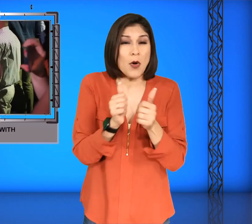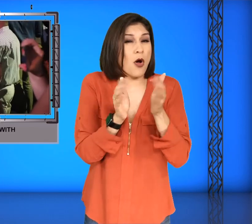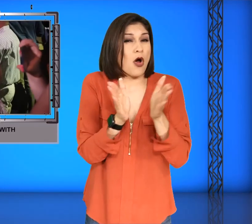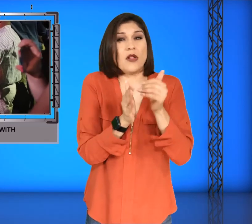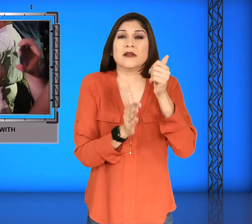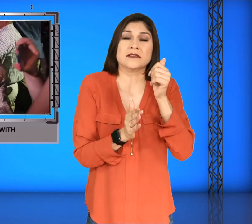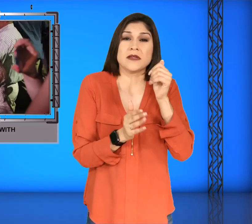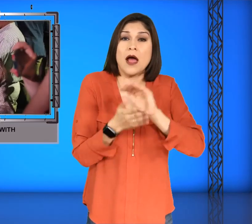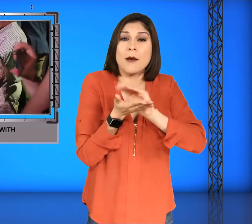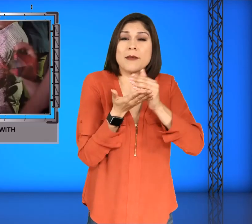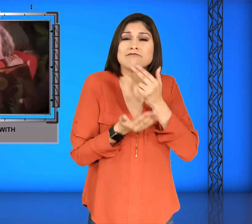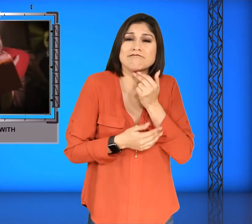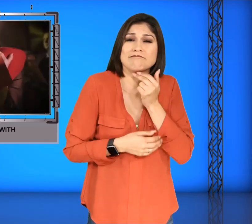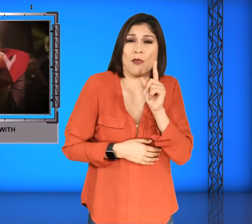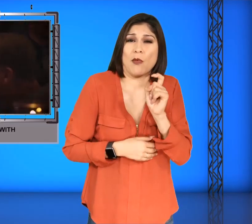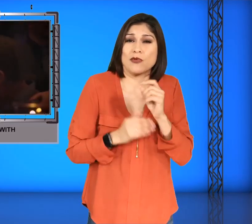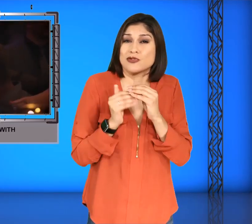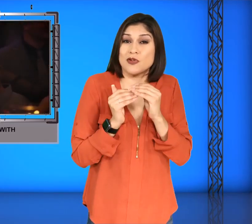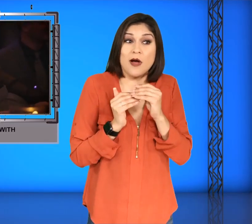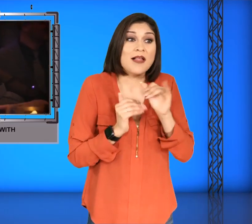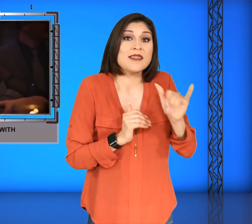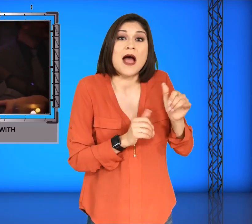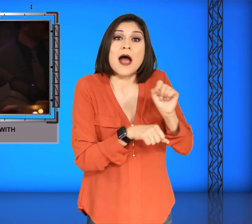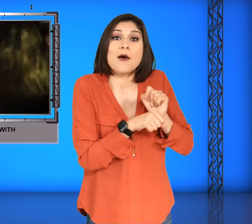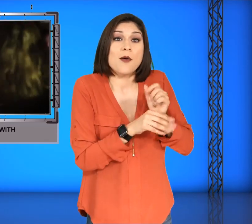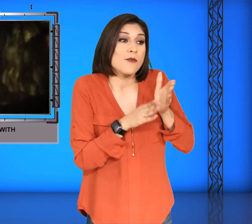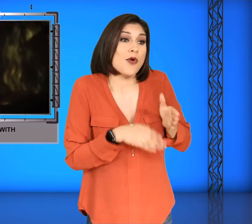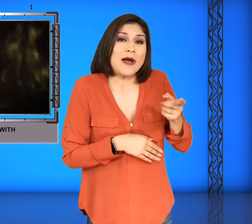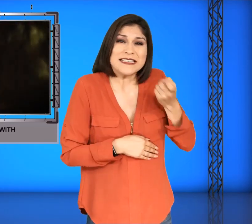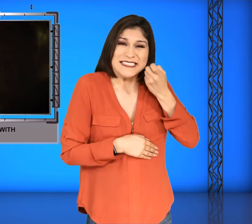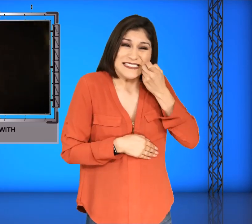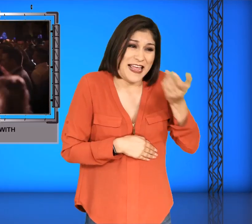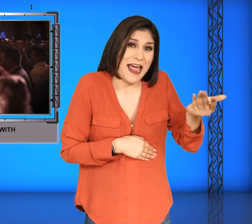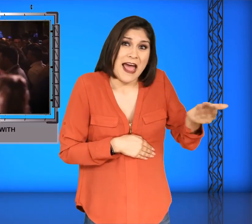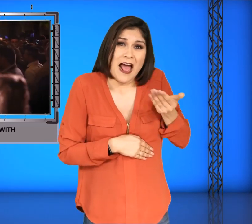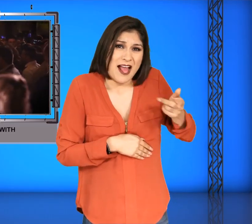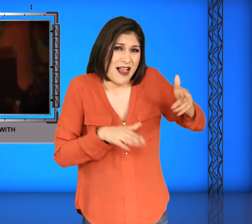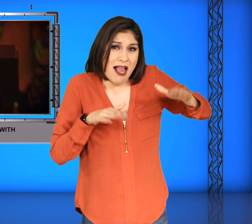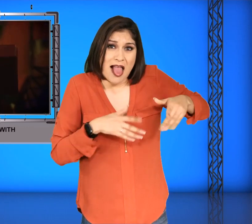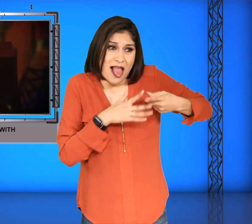The smallest amount was $100 dollars, and that was an employee who was just hired and